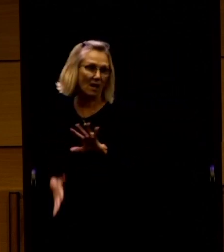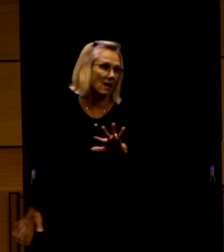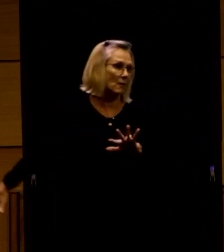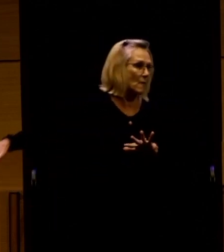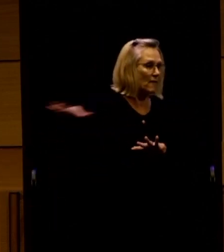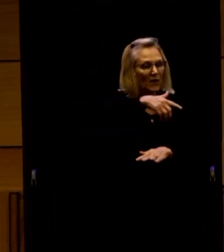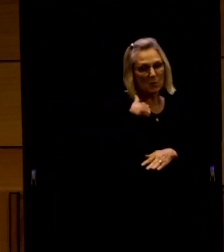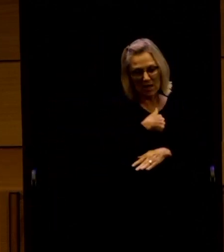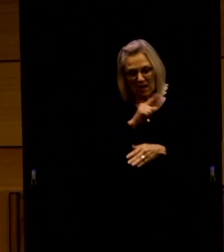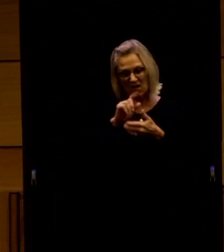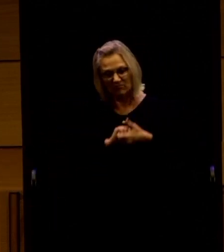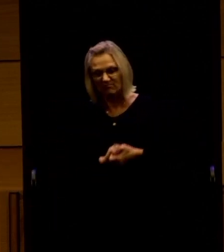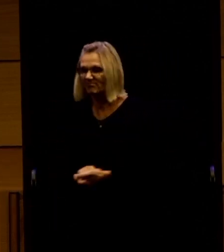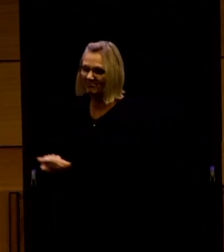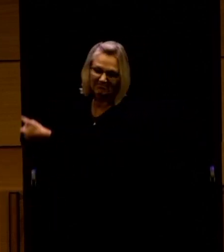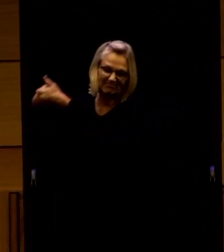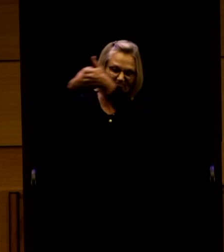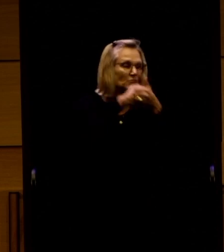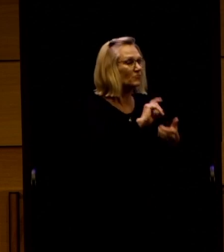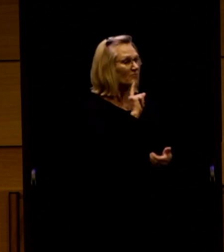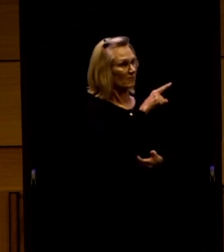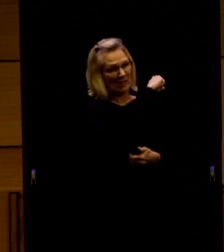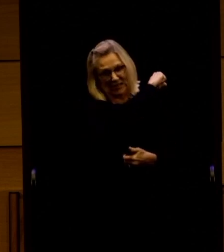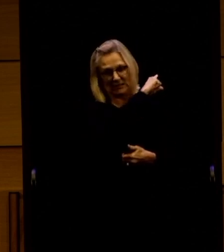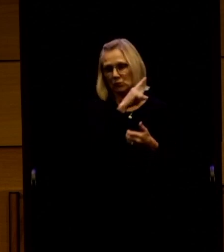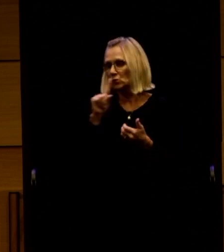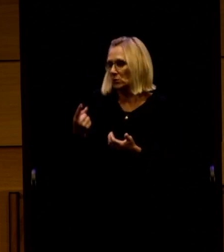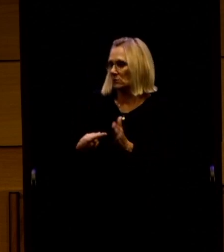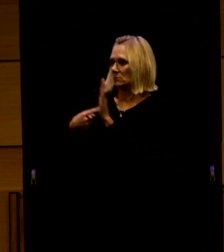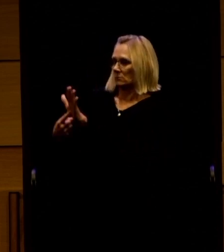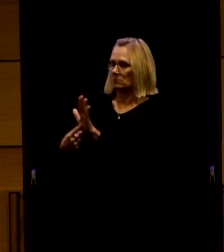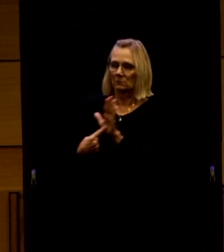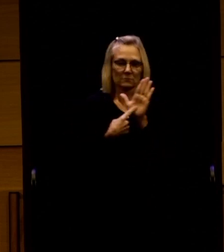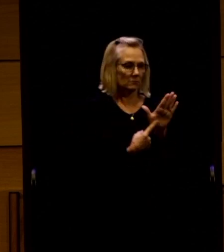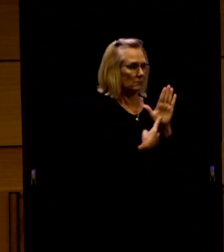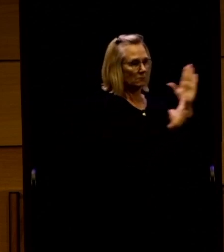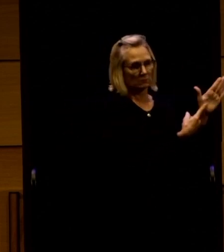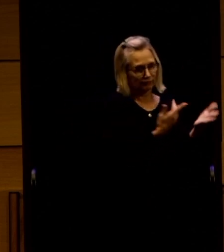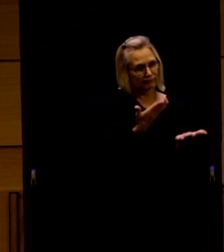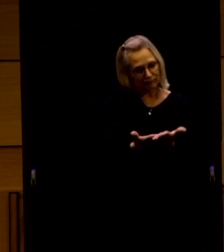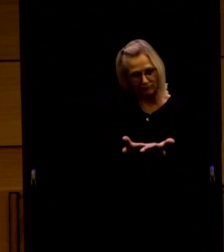We are all in this together. Hopefully that's been shown throughout the night,